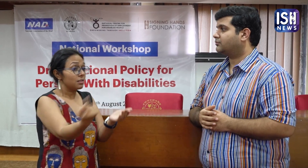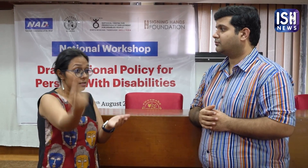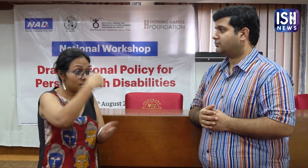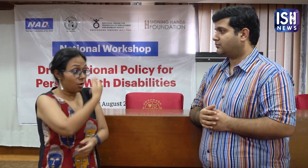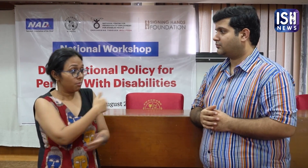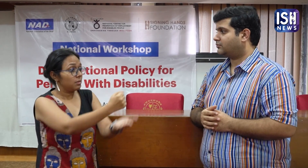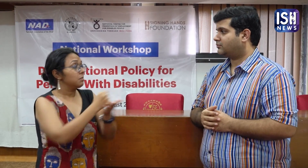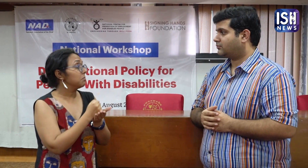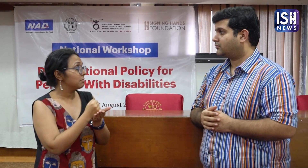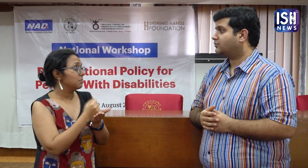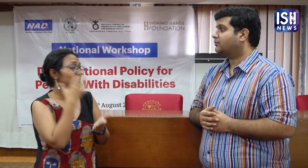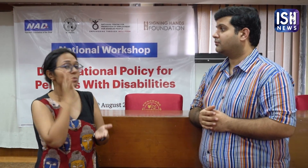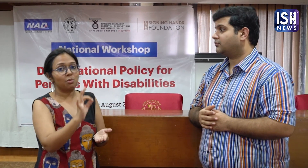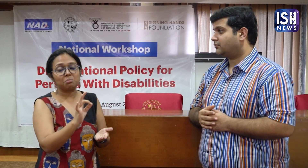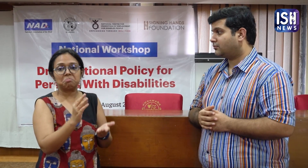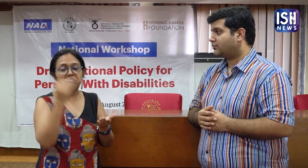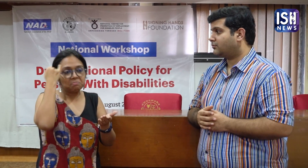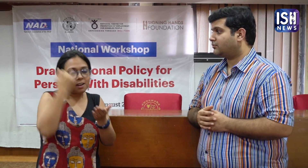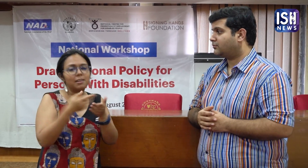or visit the hospital and get the help. That is an important idea.